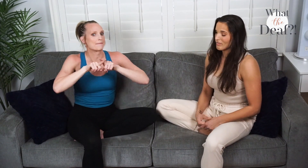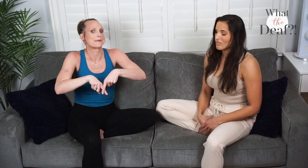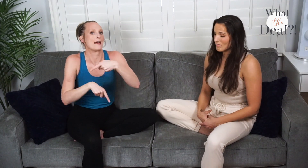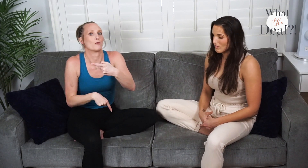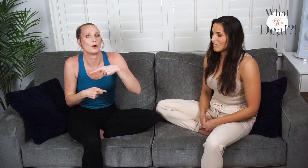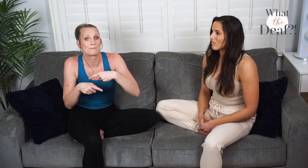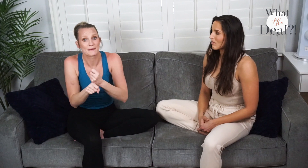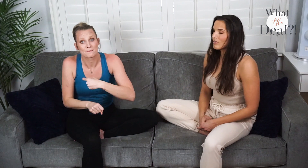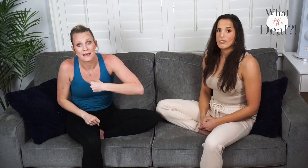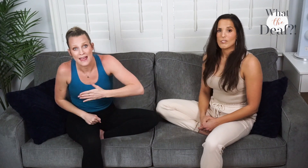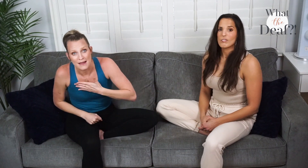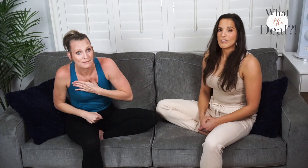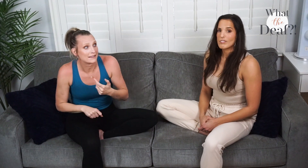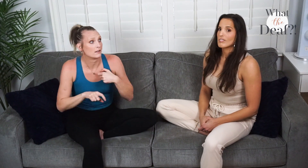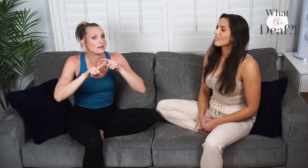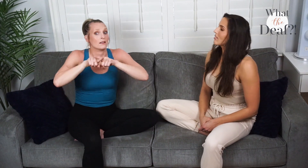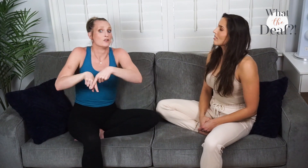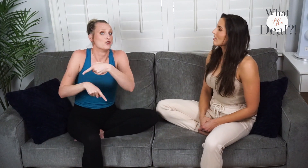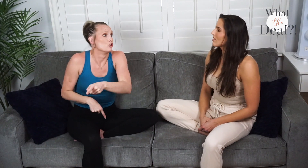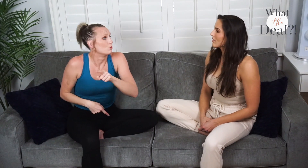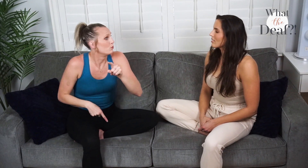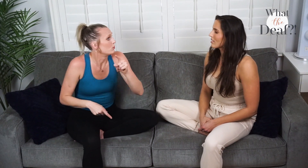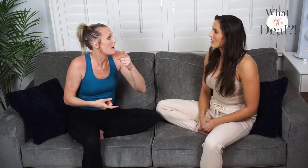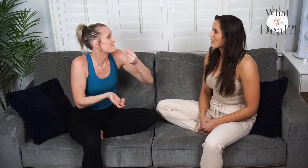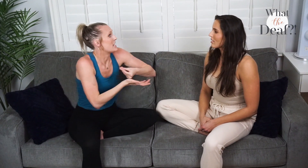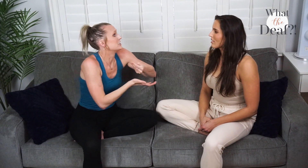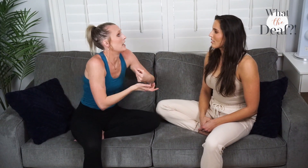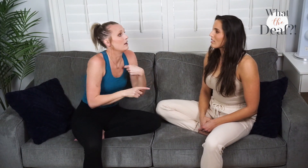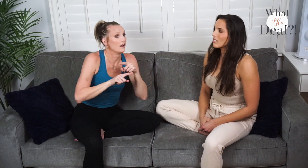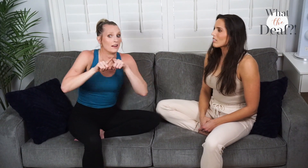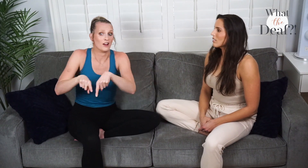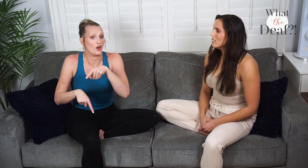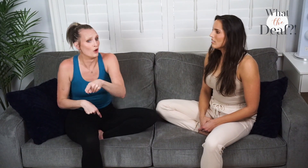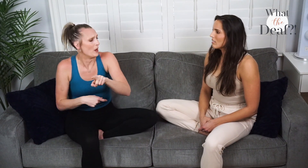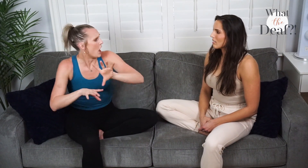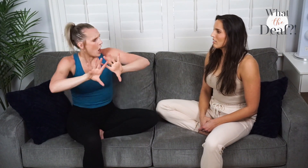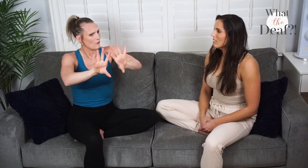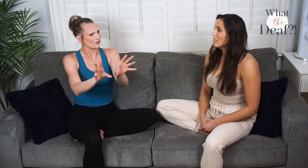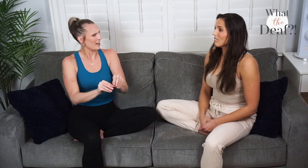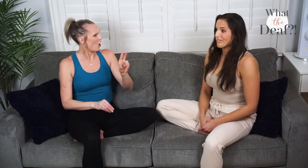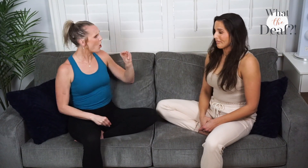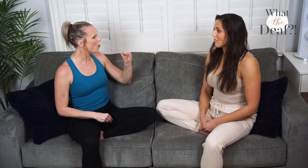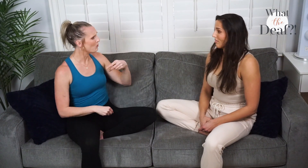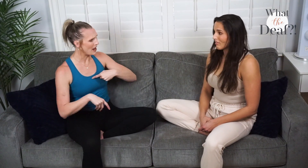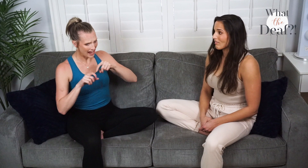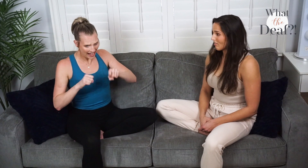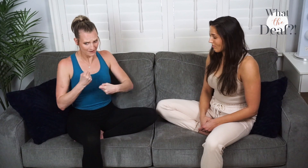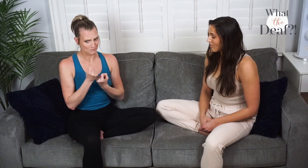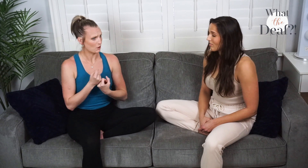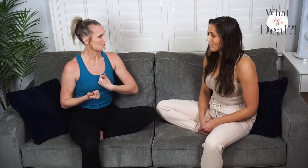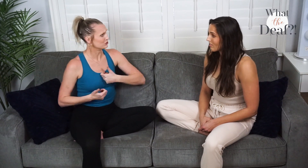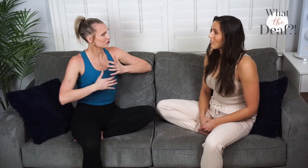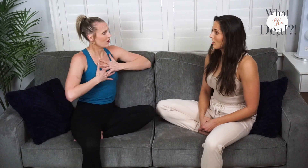...on you and depending on you to make me happy, depend on you financially or dependent– you know, no! That’s not what I want.